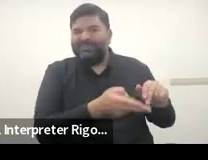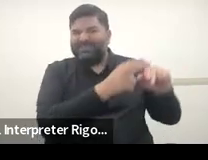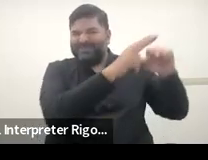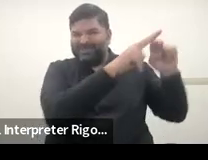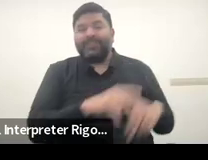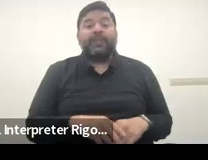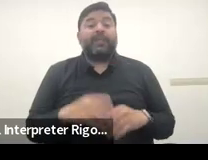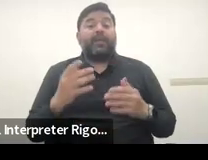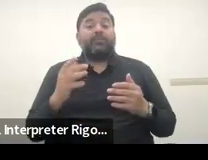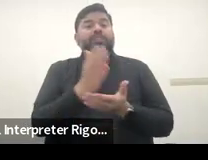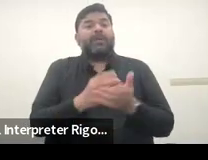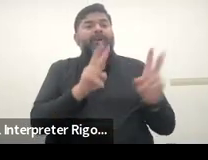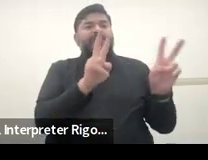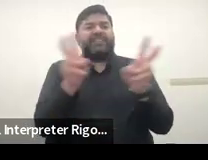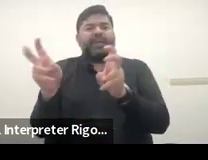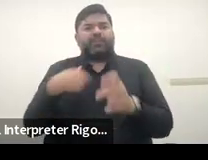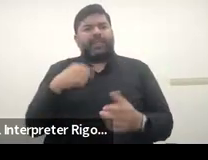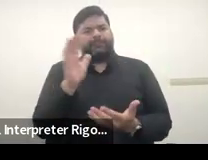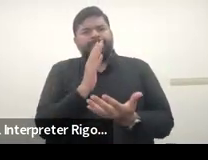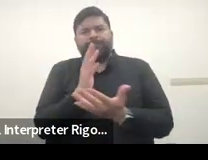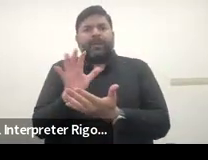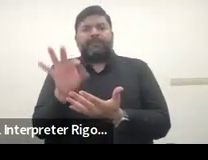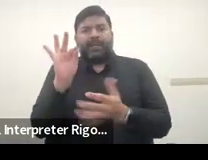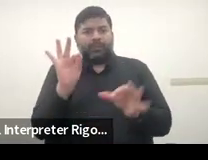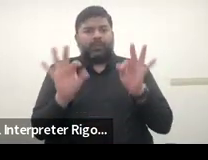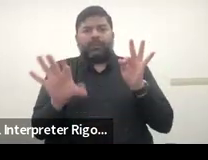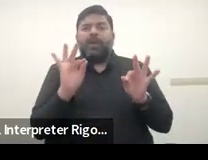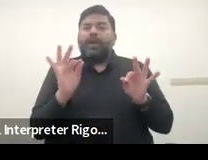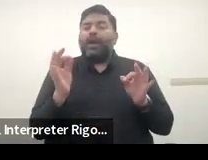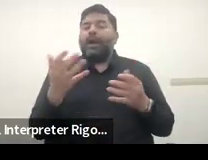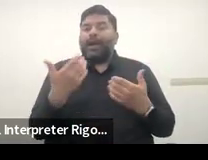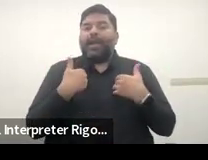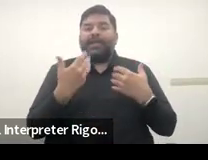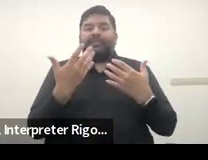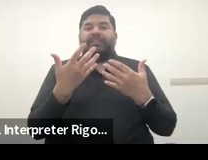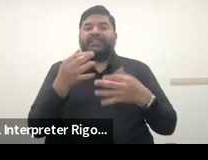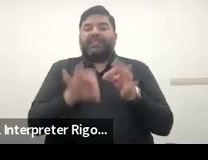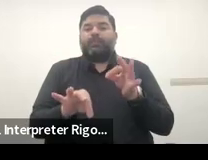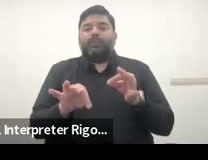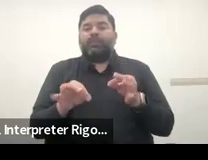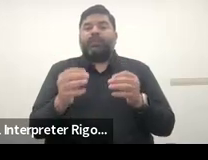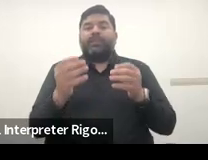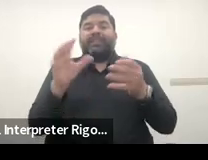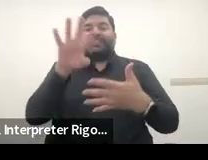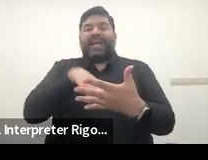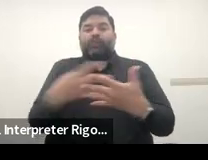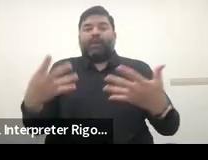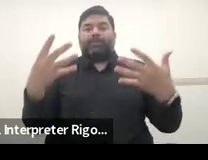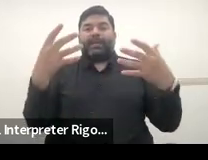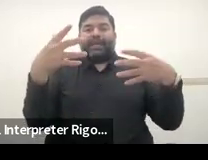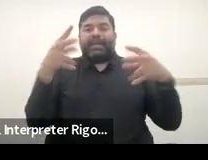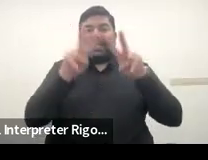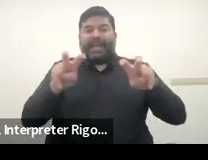the titles that I found, I did a pretty simple trigram analysis of the words in the titles.